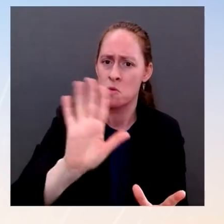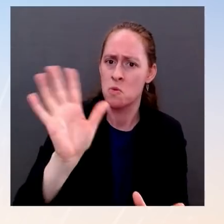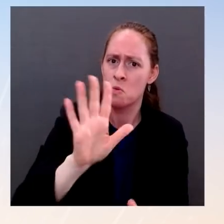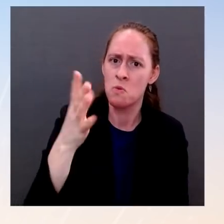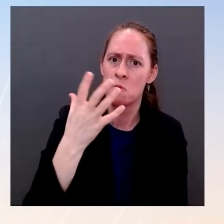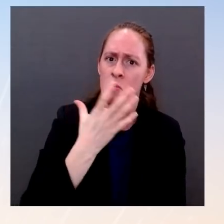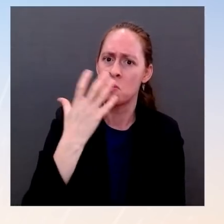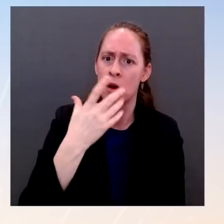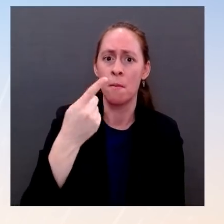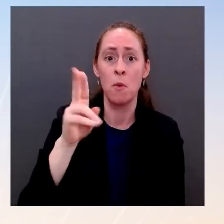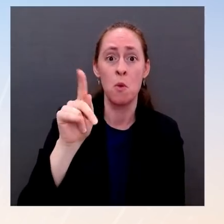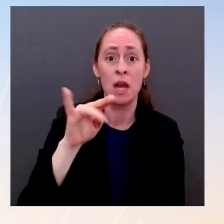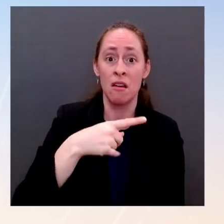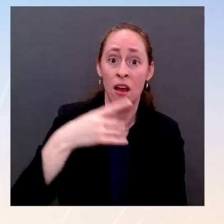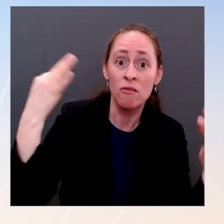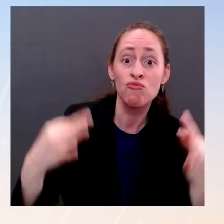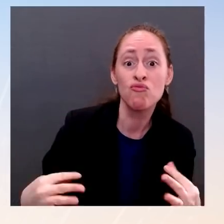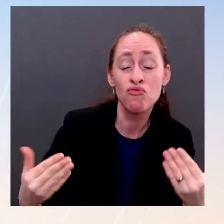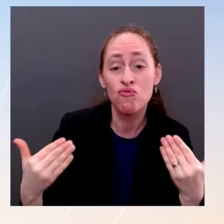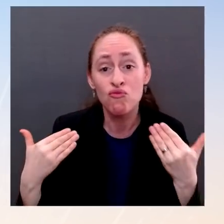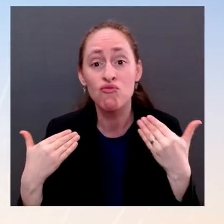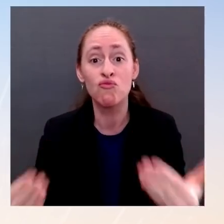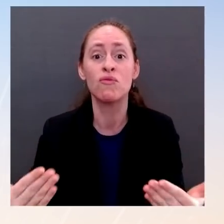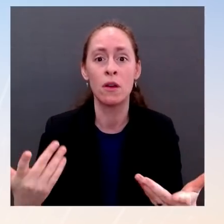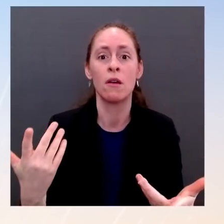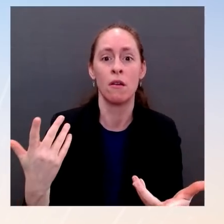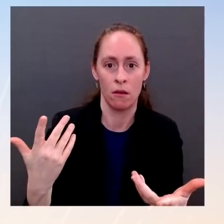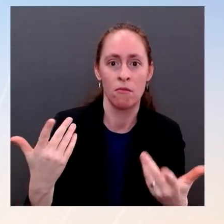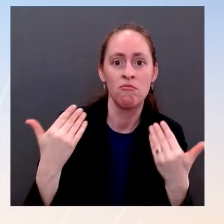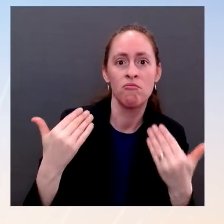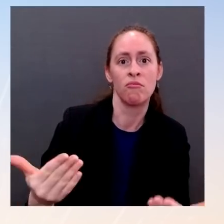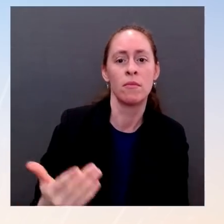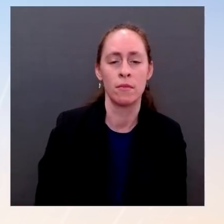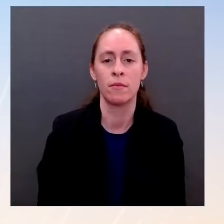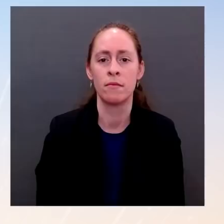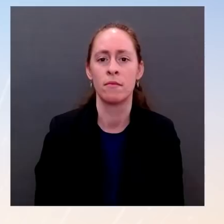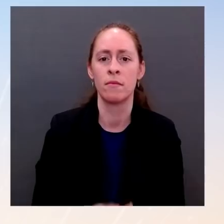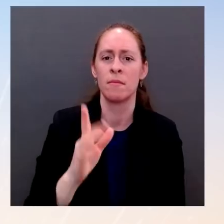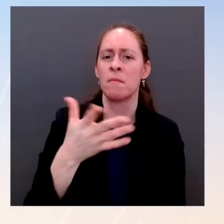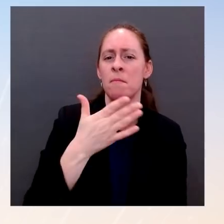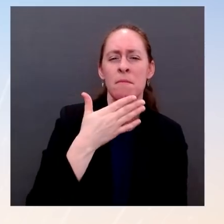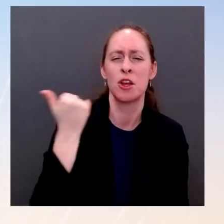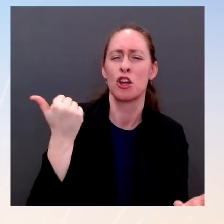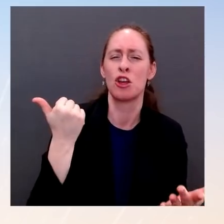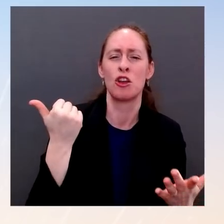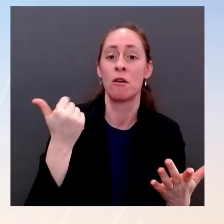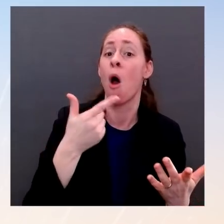it would only accelerate the diversification of the world away from Russian energy consumption.